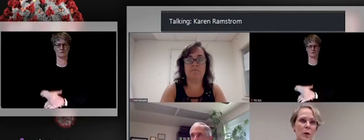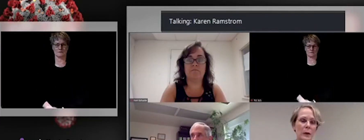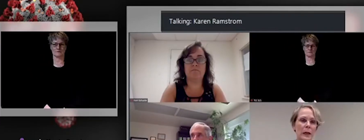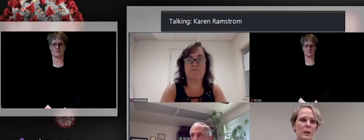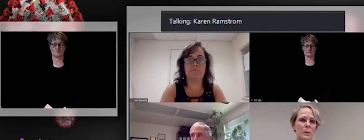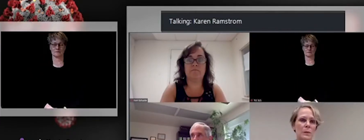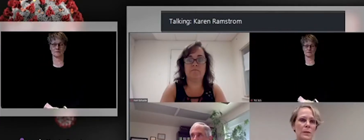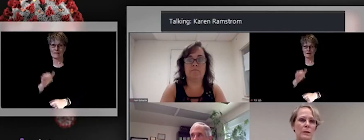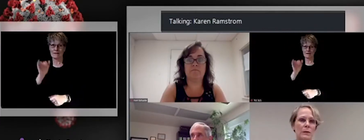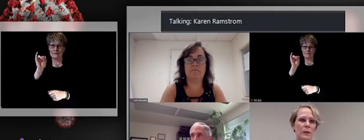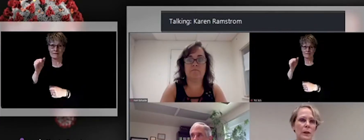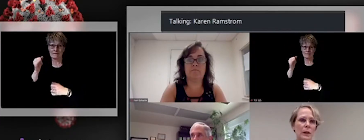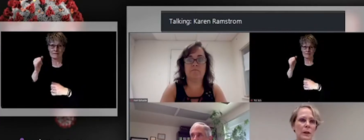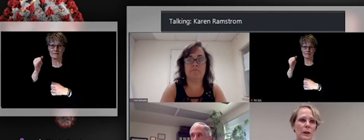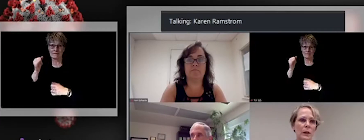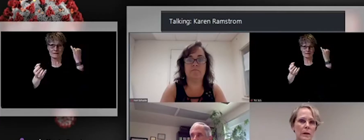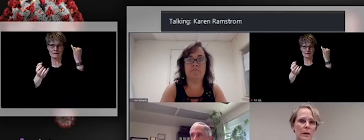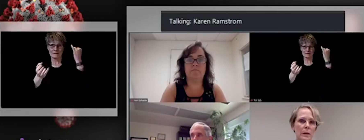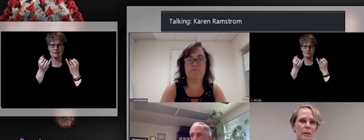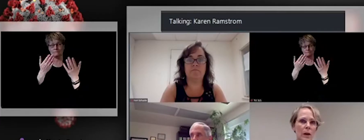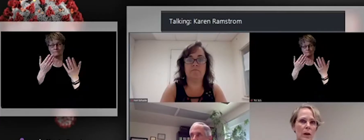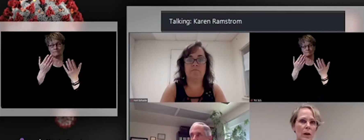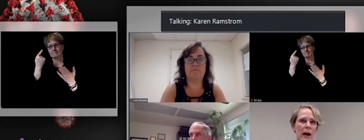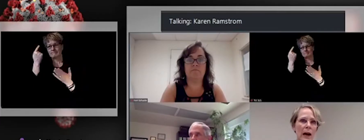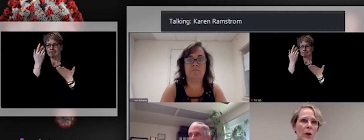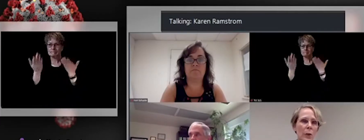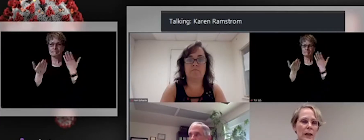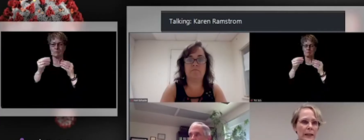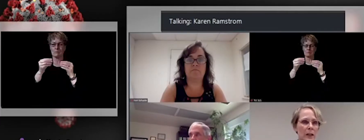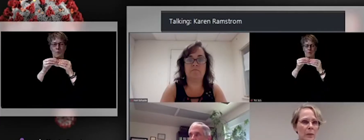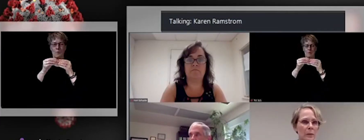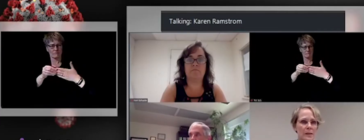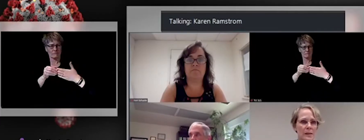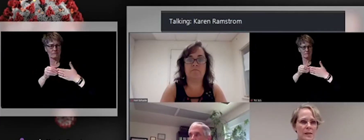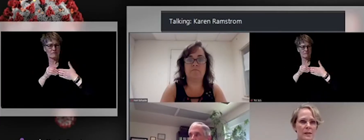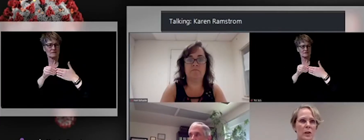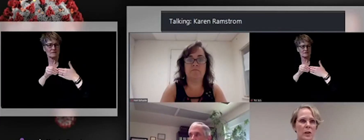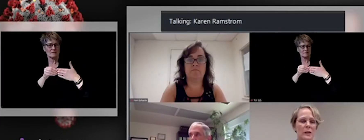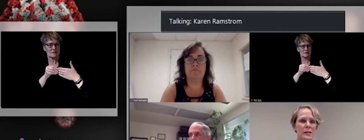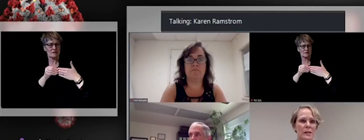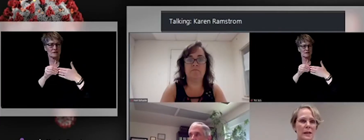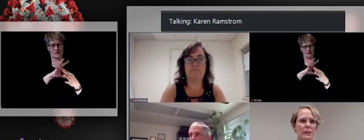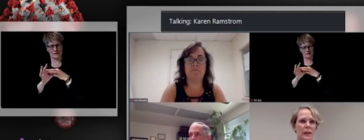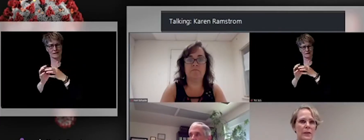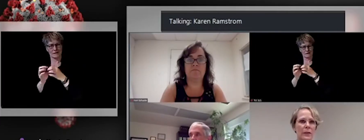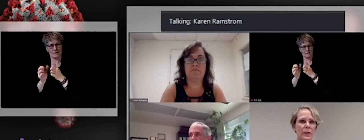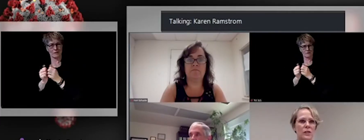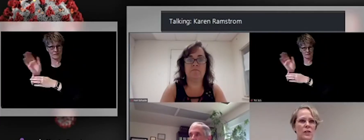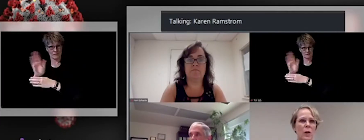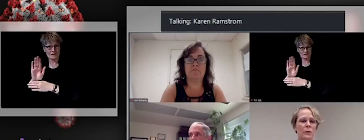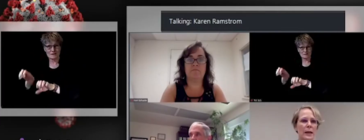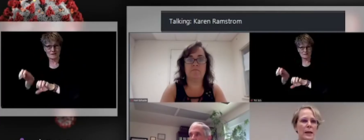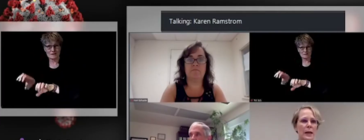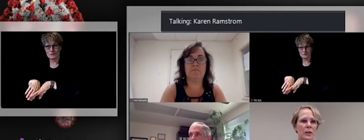I'm hoping in terms of how we can help businesses to be open safely and the scope of what that